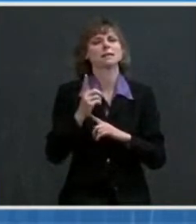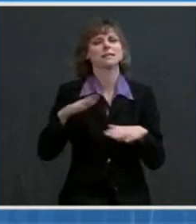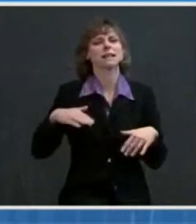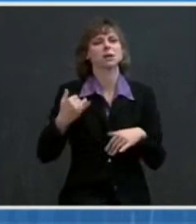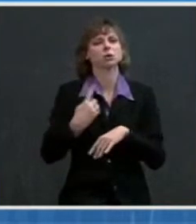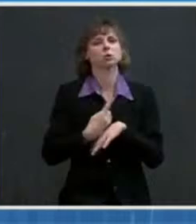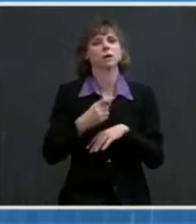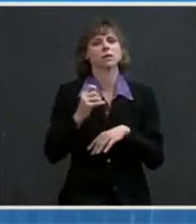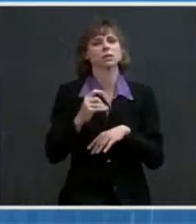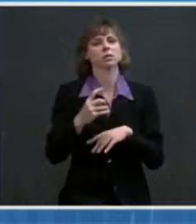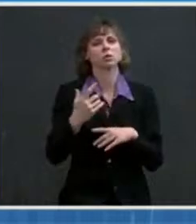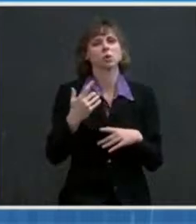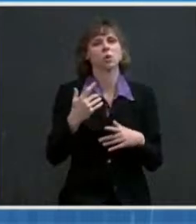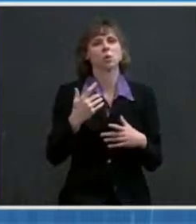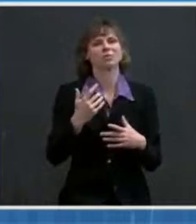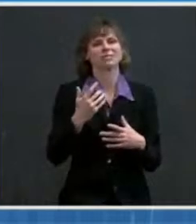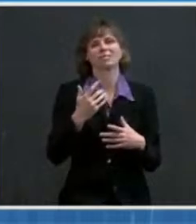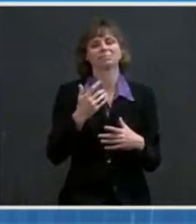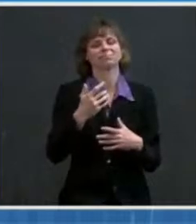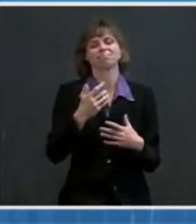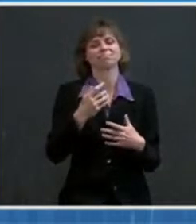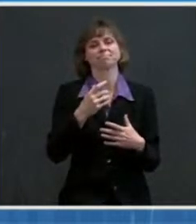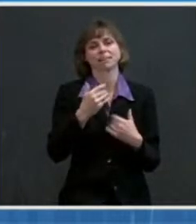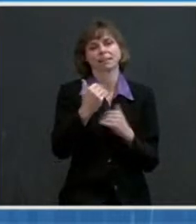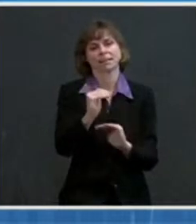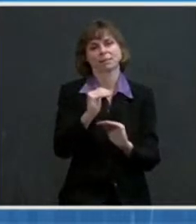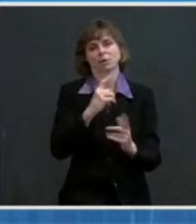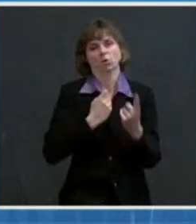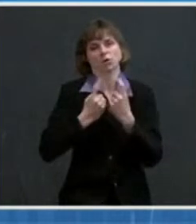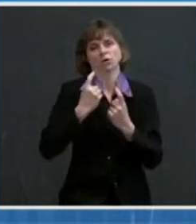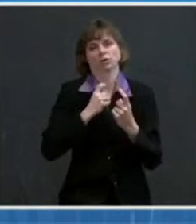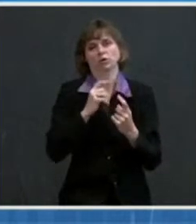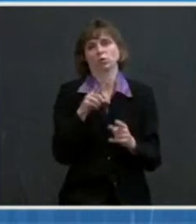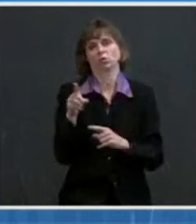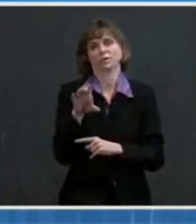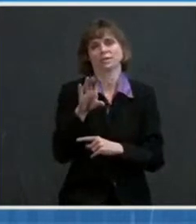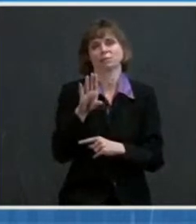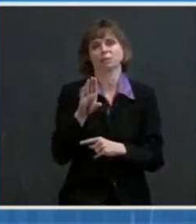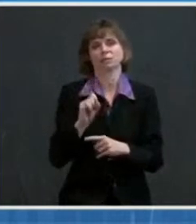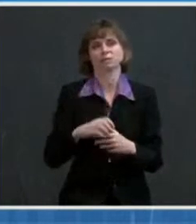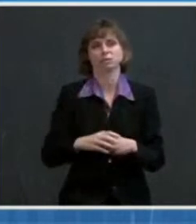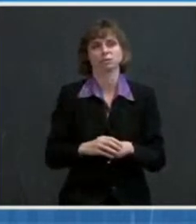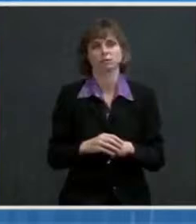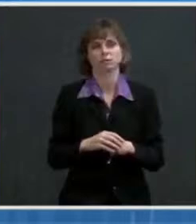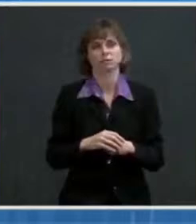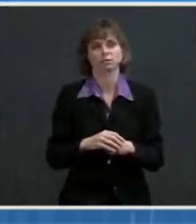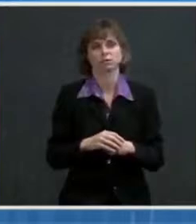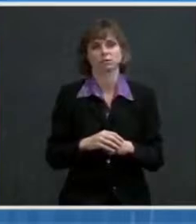SOME QUESTIONS. TWHANGS WE'RE RUNNING A FEW MINUTES LATE TODAY SO WE HAVE TO